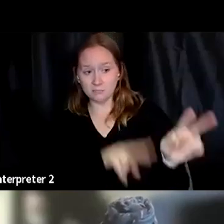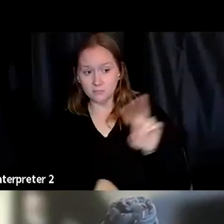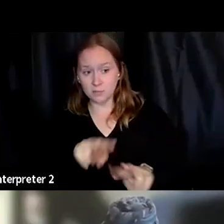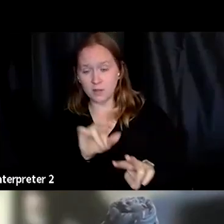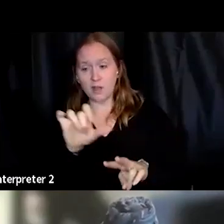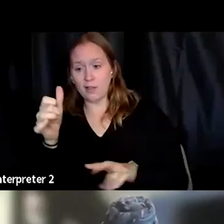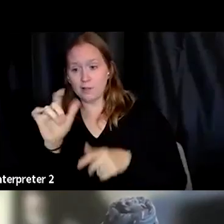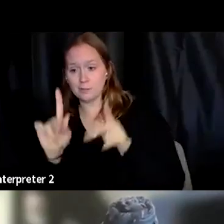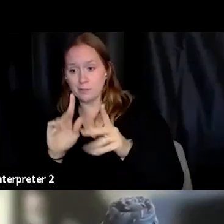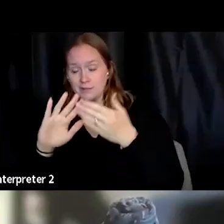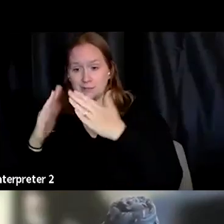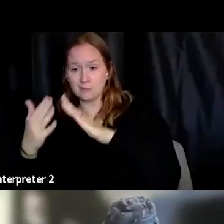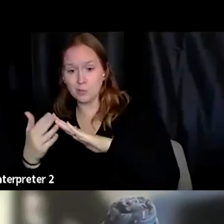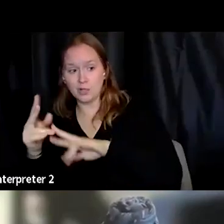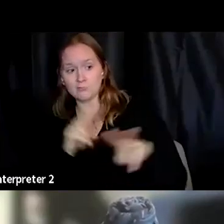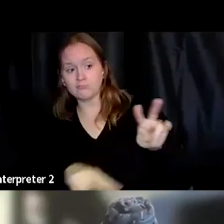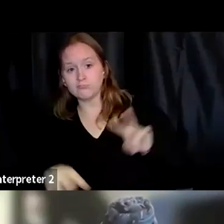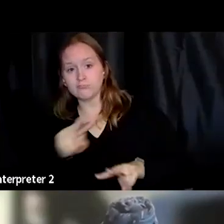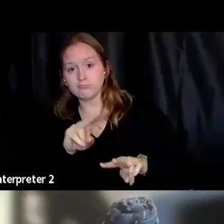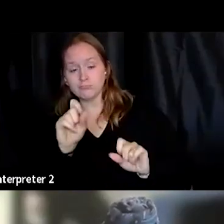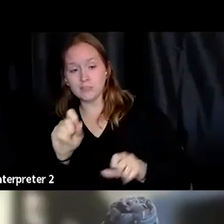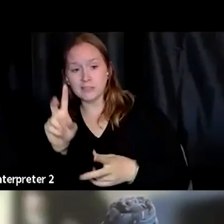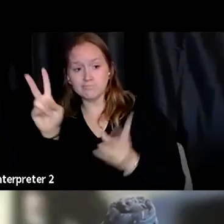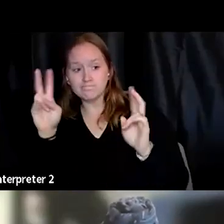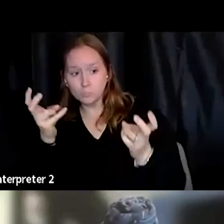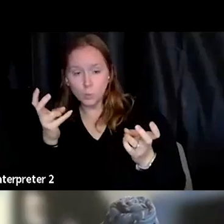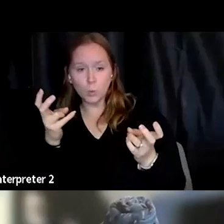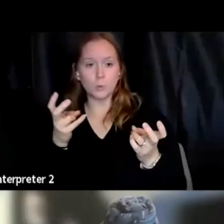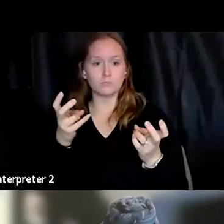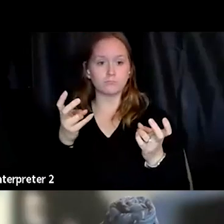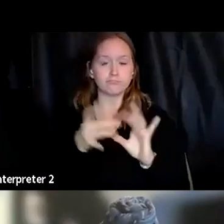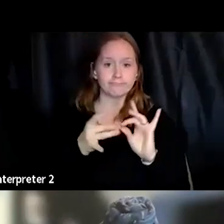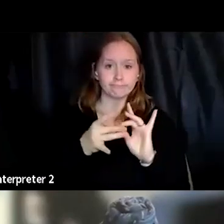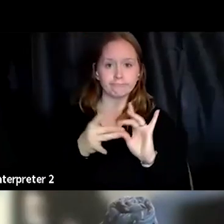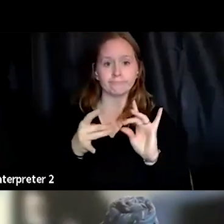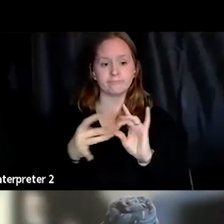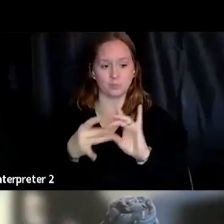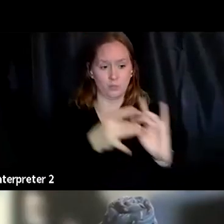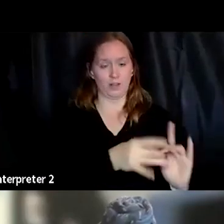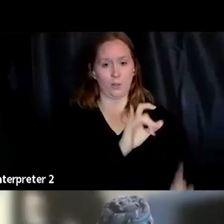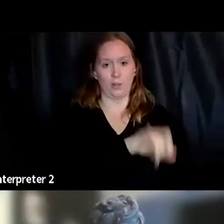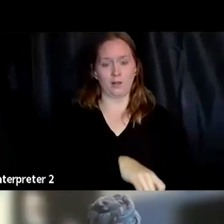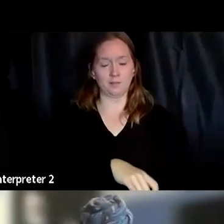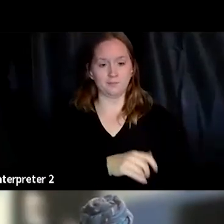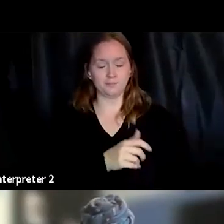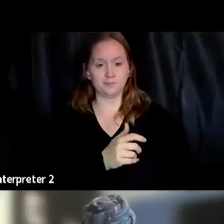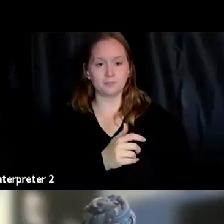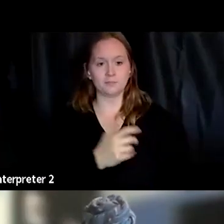who can speak to what has been going on. We don't want, you know, someone to just say, hey, yes, I have a disability.